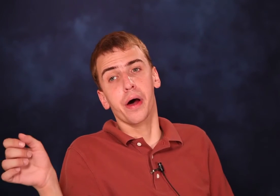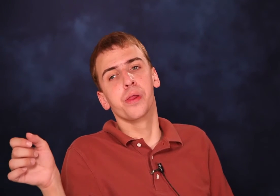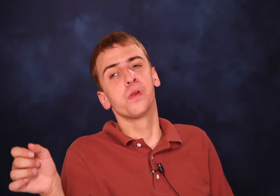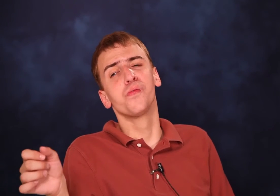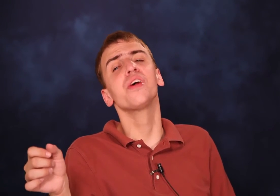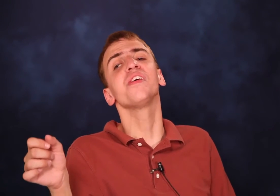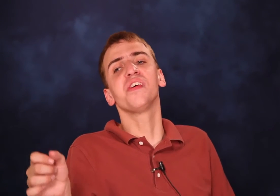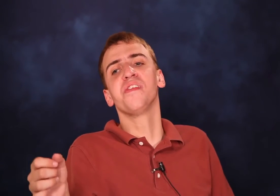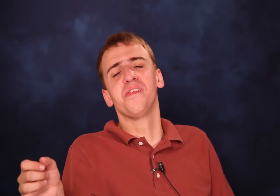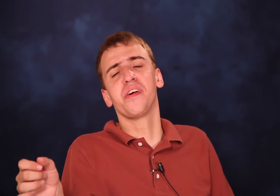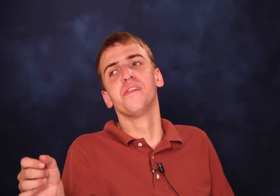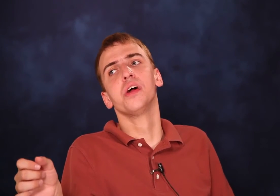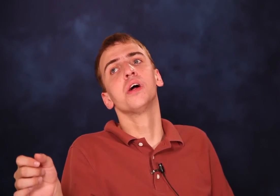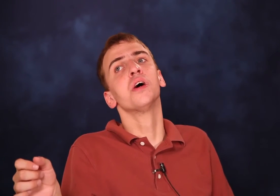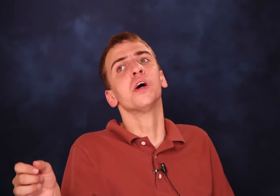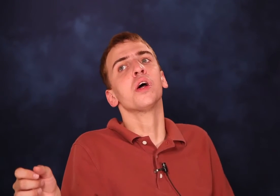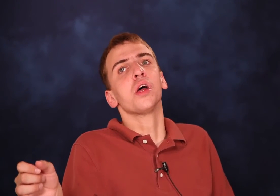A speech impairment